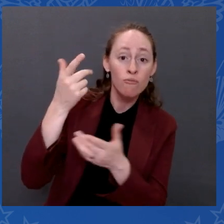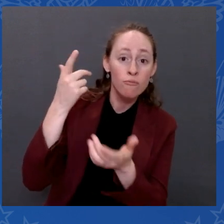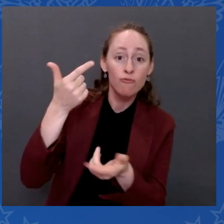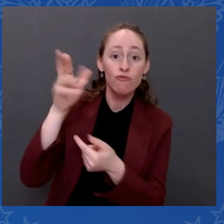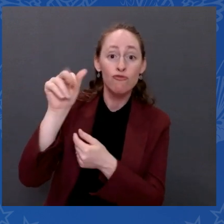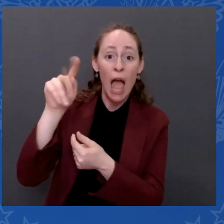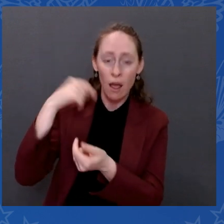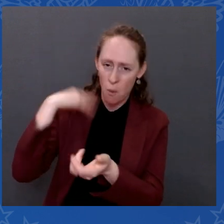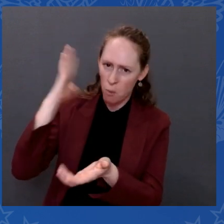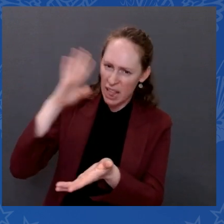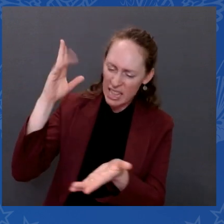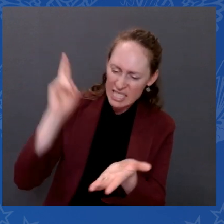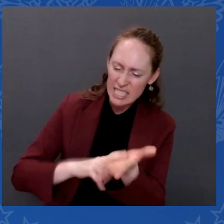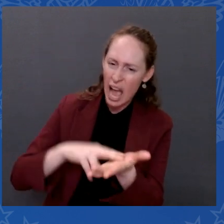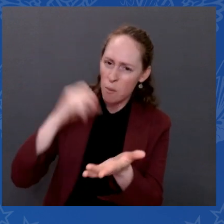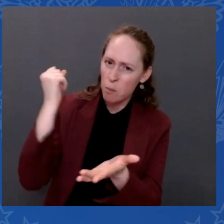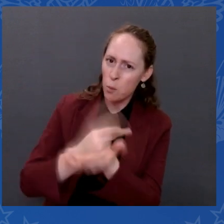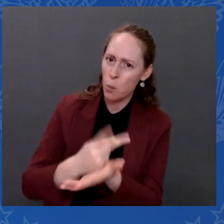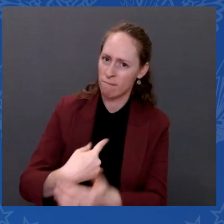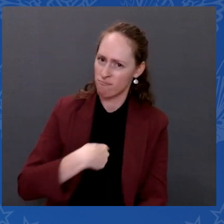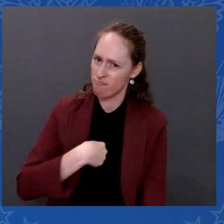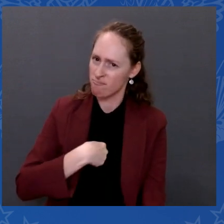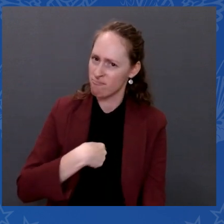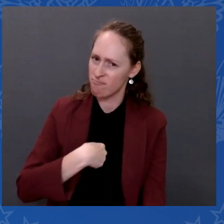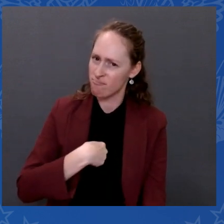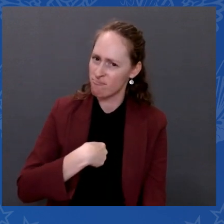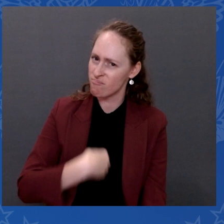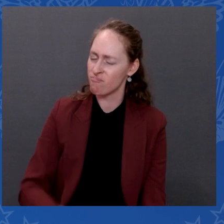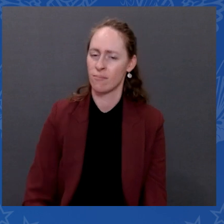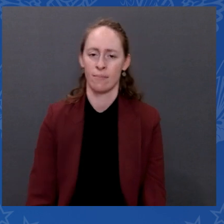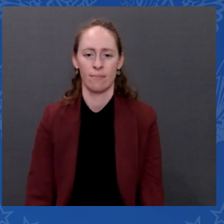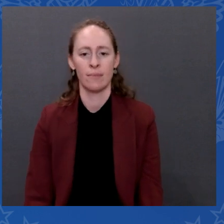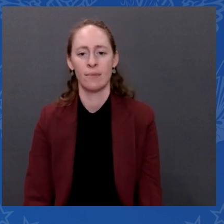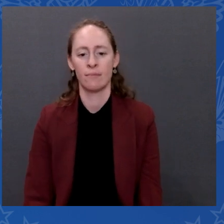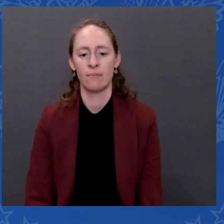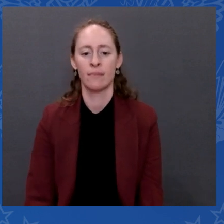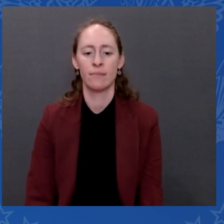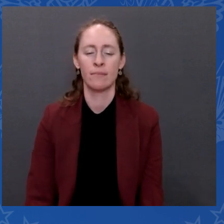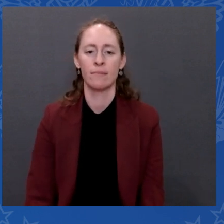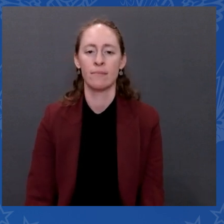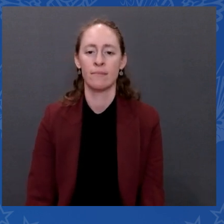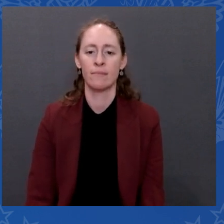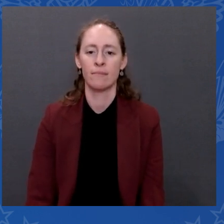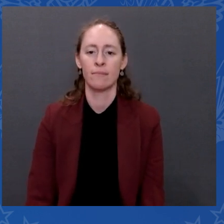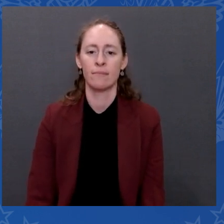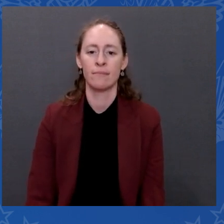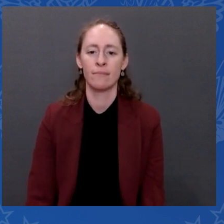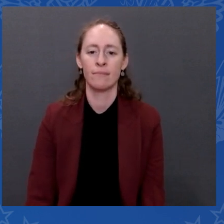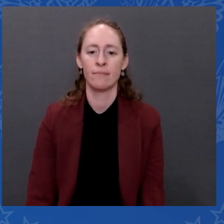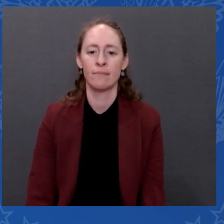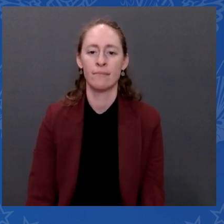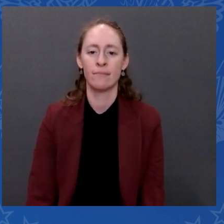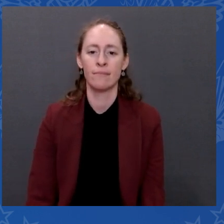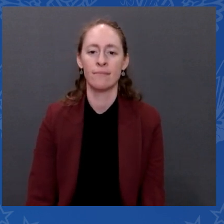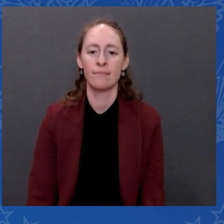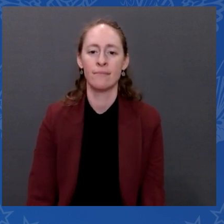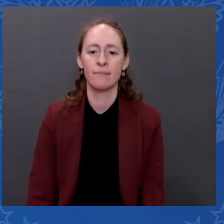that if companies don't meet the commitments and that are -- that are required to meet by -- in this bill, she can take back the money.